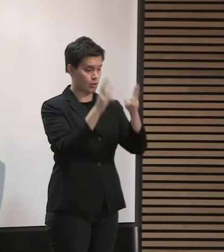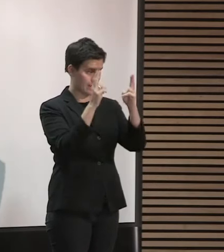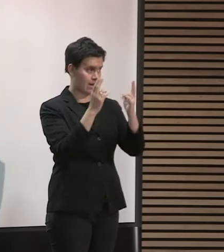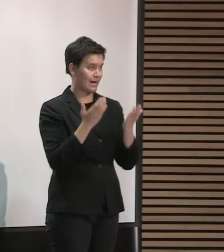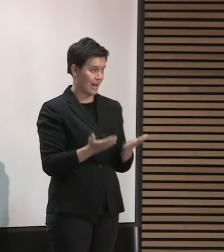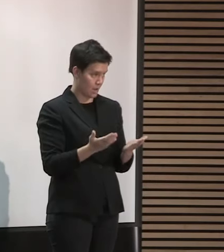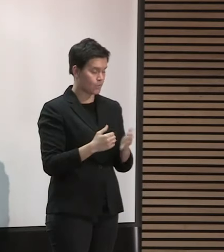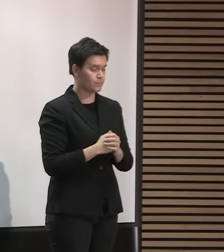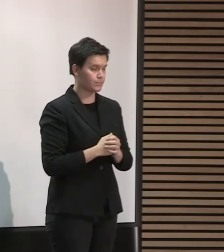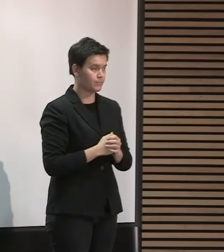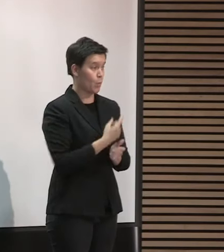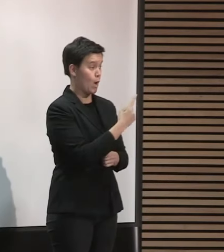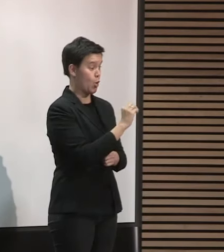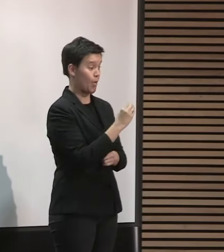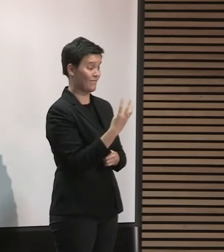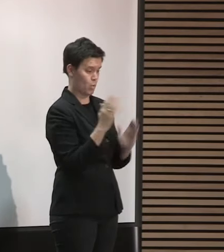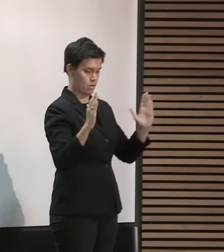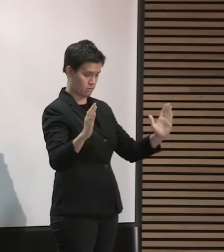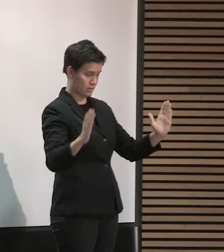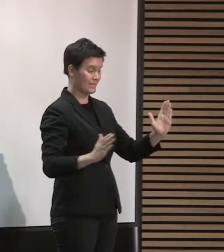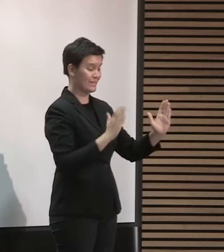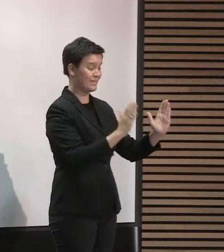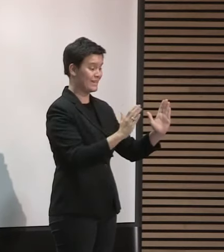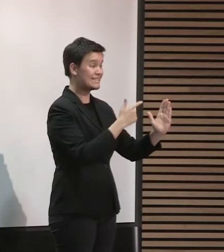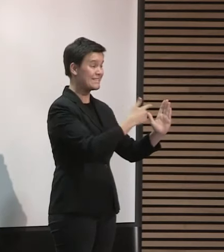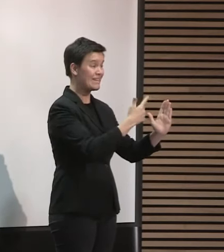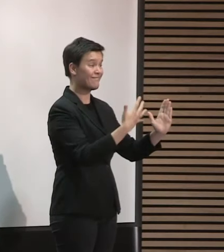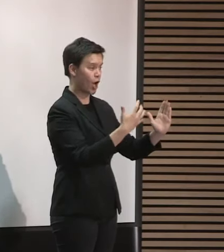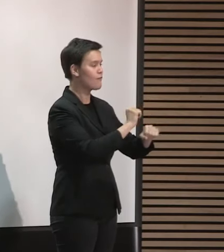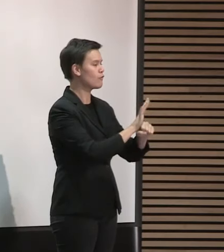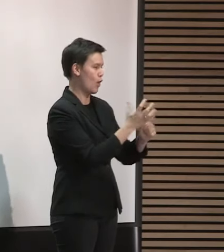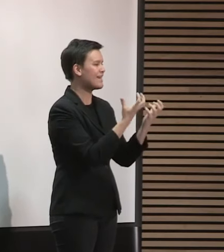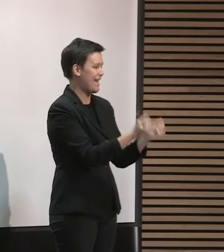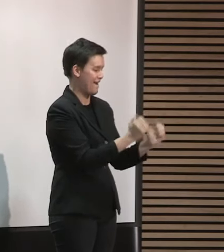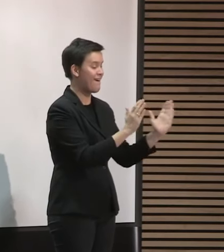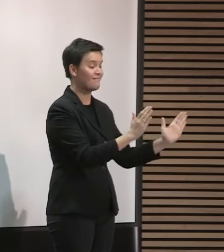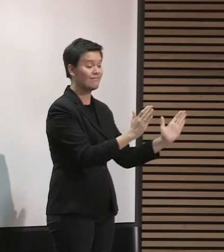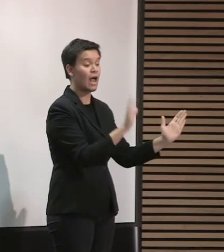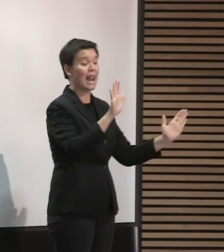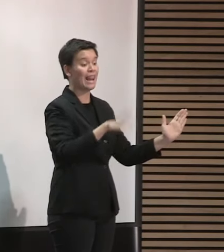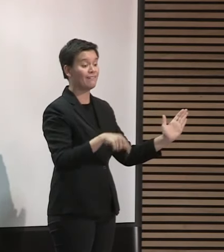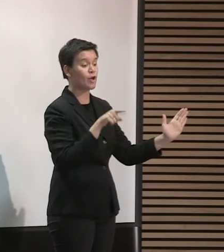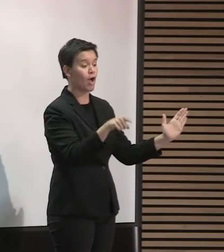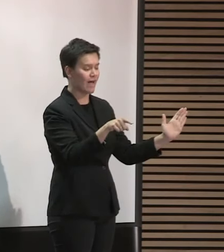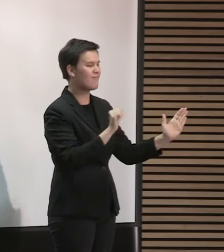the population aged 15 and over. The high uptake and the usage of the app is even more